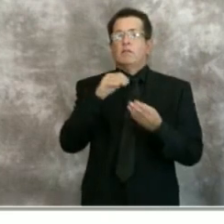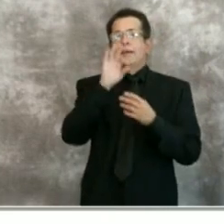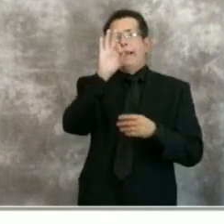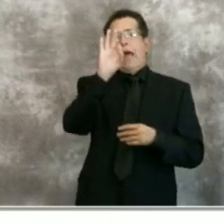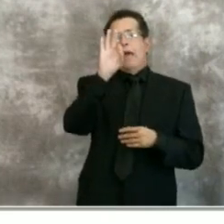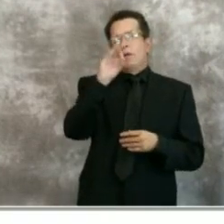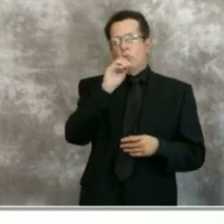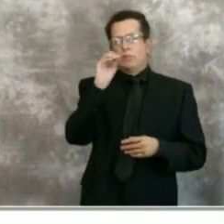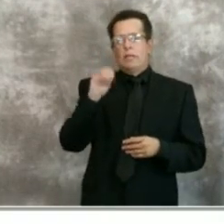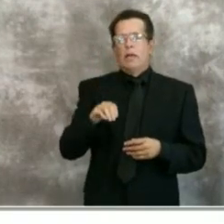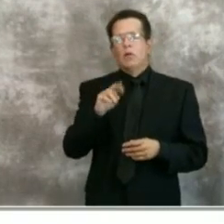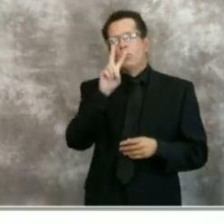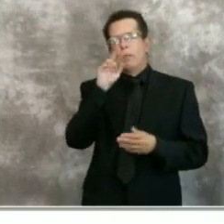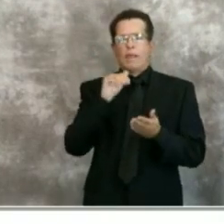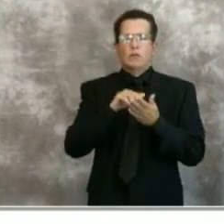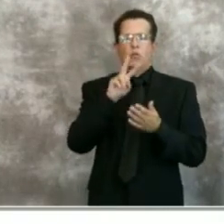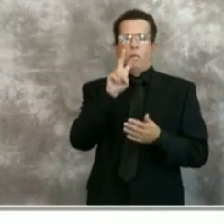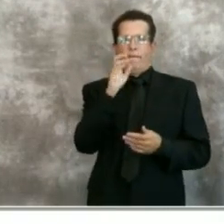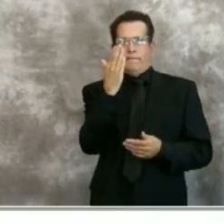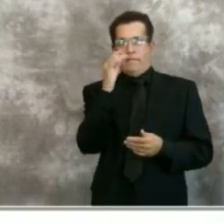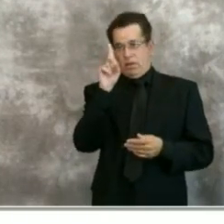51% OF. OUR CASES OR FEMALE,